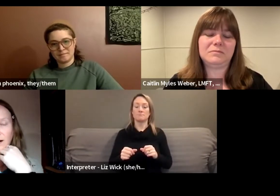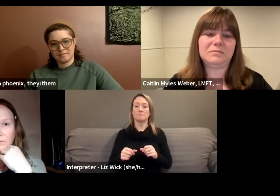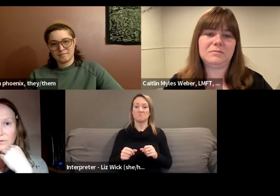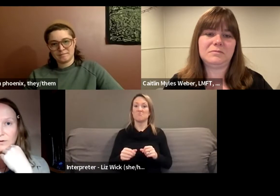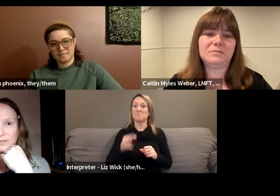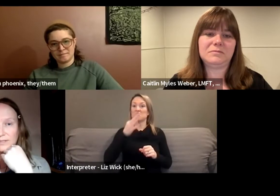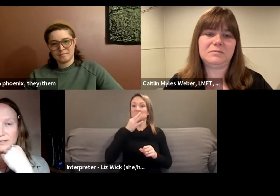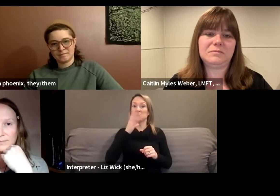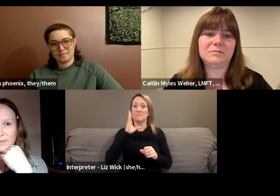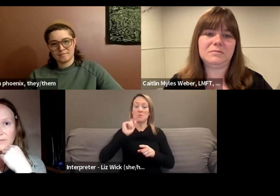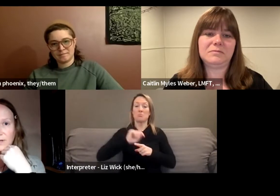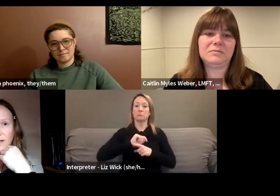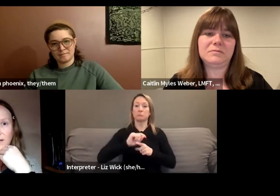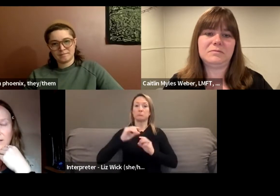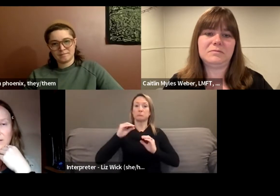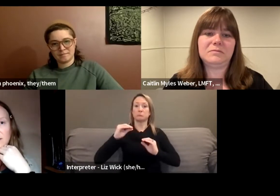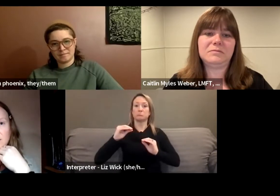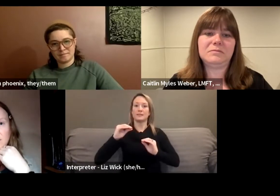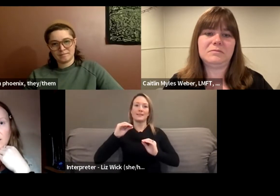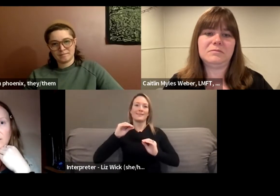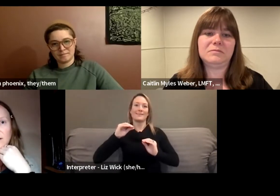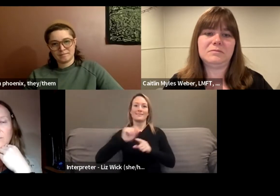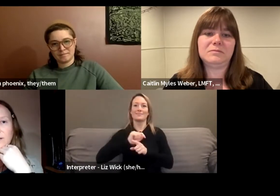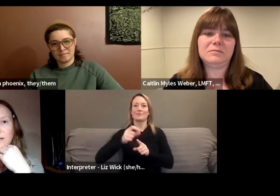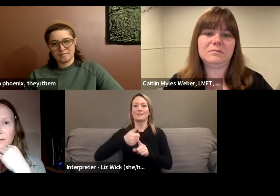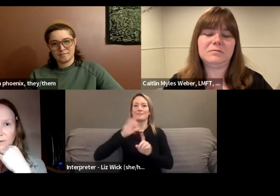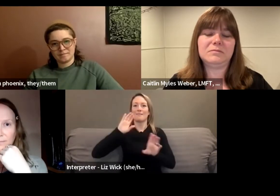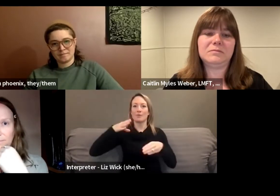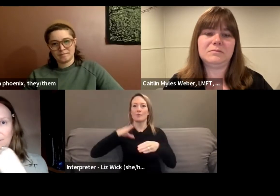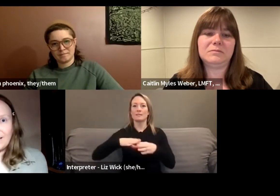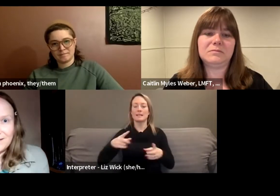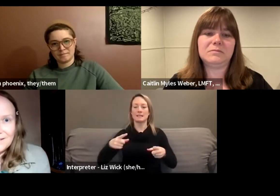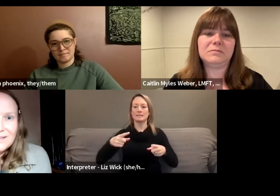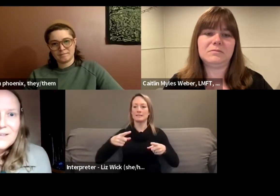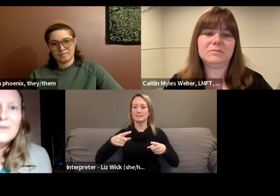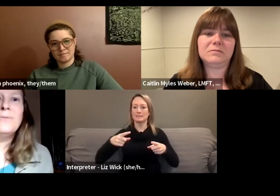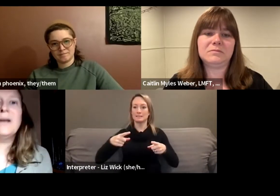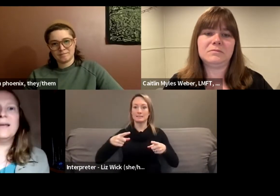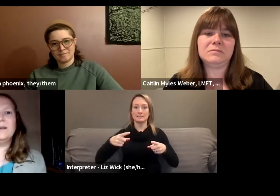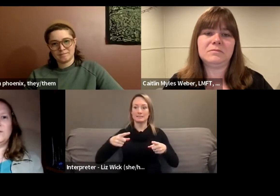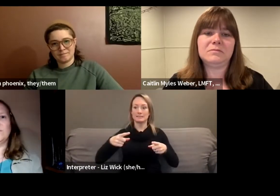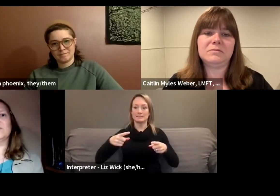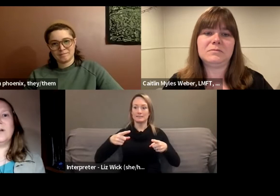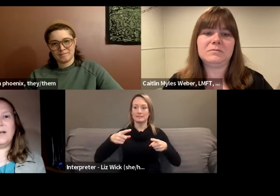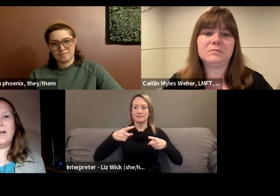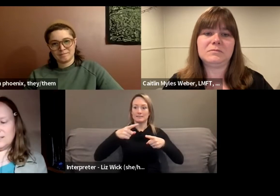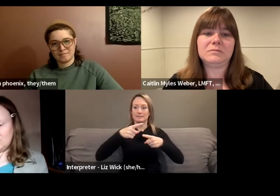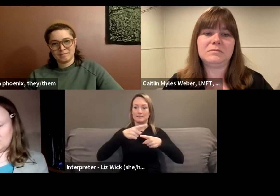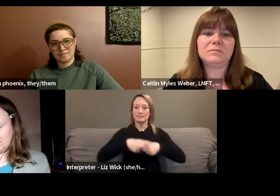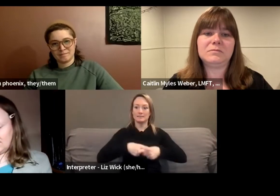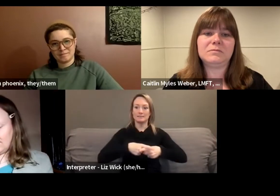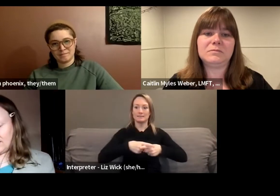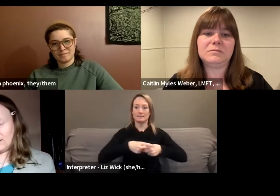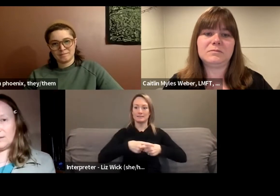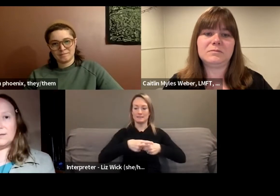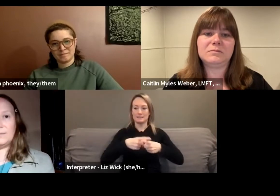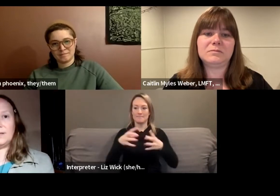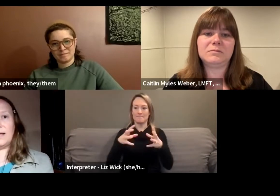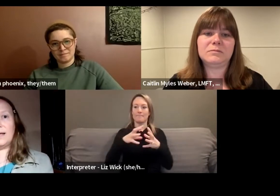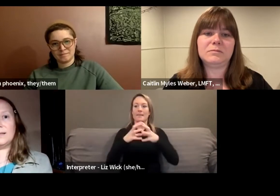are focusing specifically on intersectionality when they get me to pick what I can do for training such as a seminar or something like that,